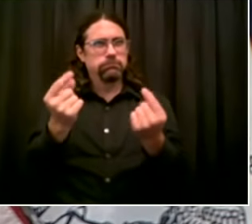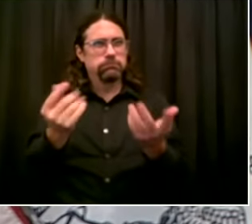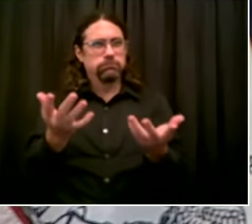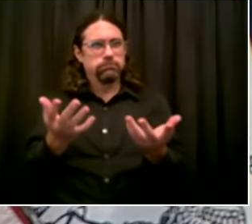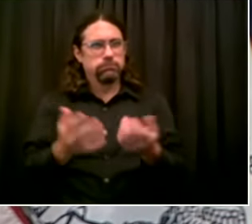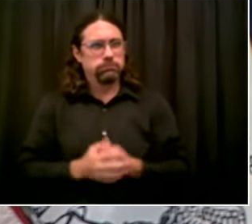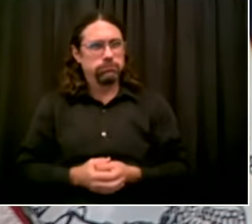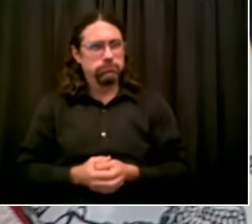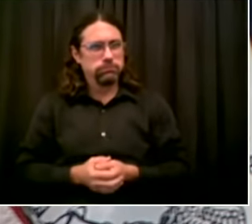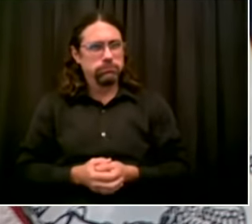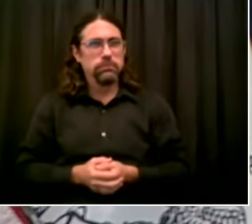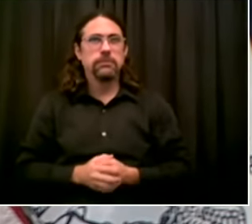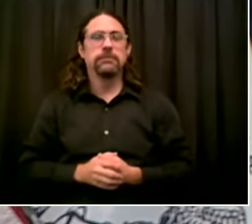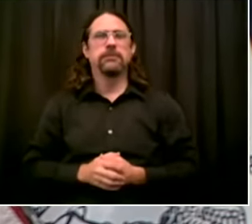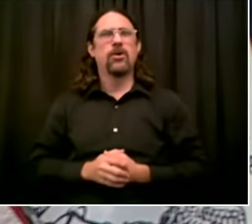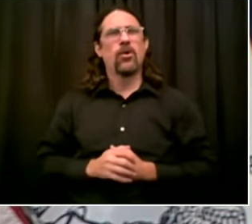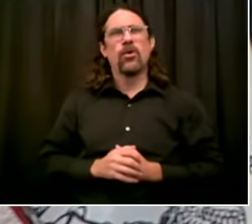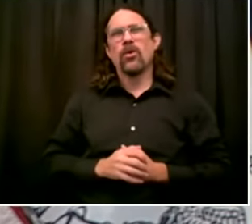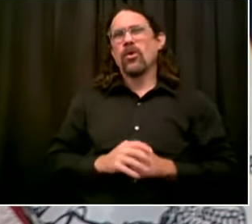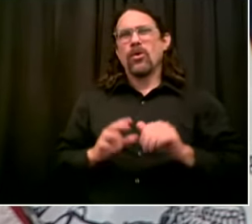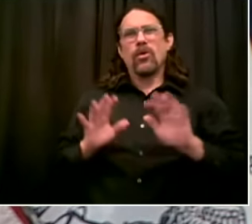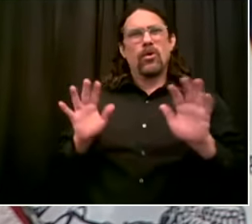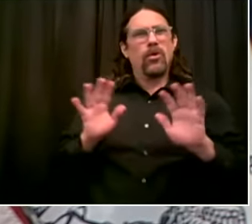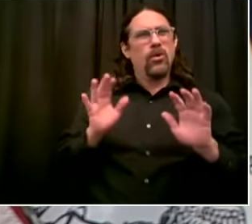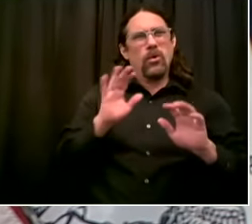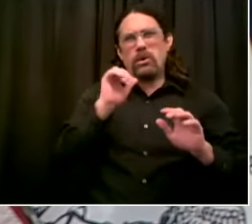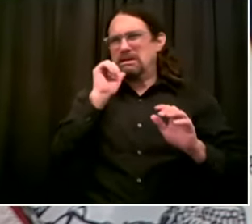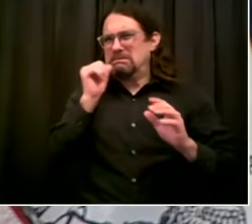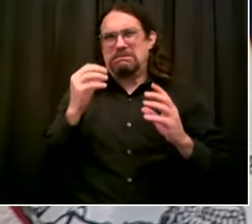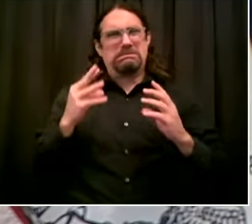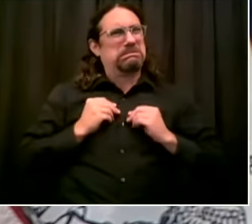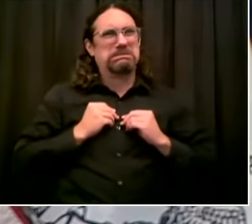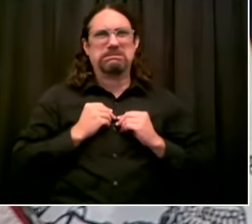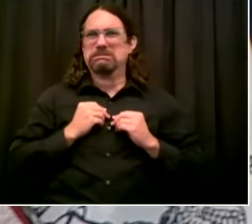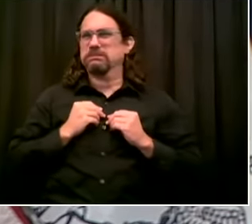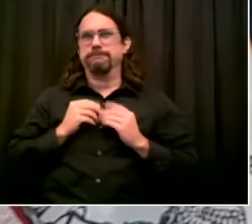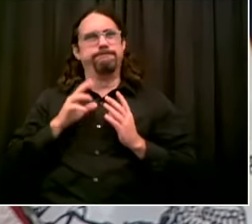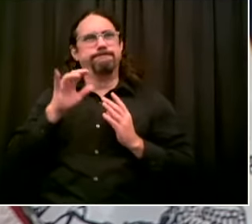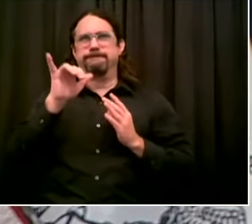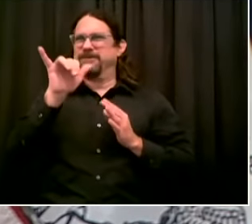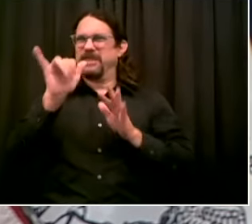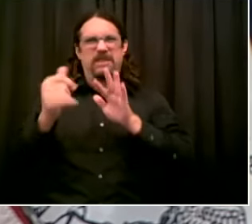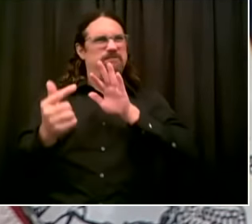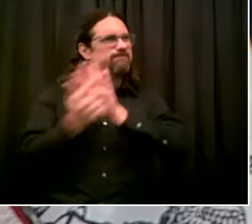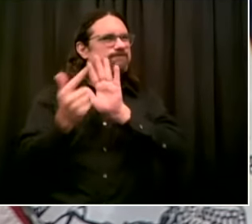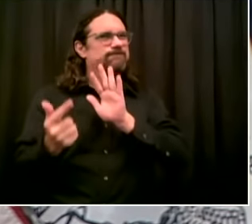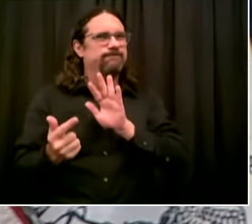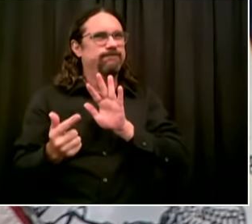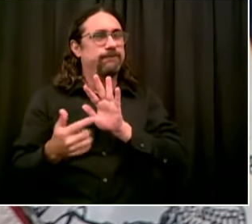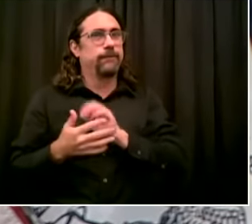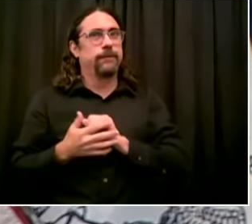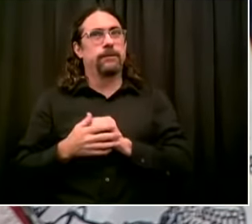BREAK FAST. THERE RAE SOME VIRTUAL ASPECTS OF THEIR DAY BUT THEY ARE NOT FULLY REMOTE.